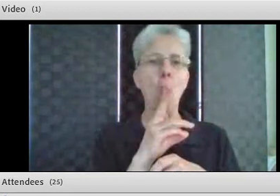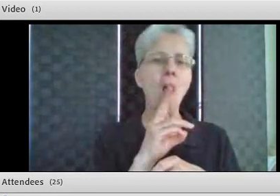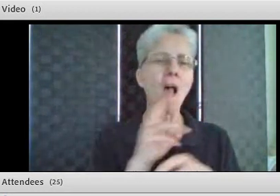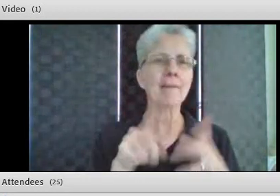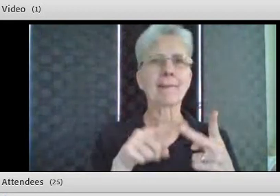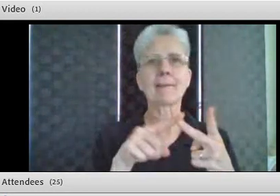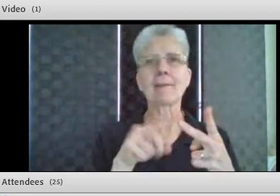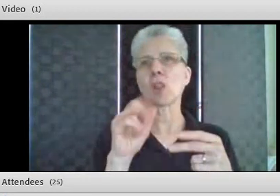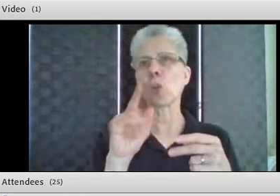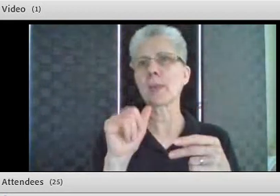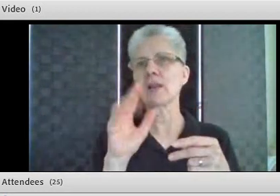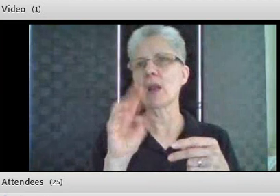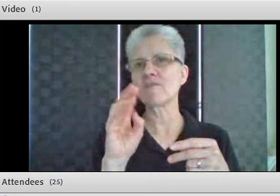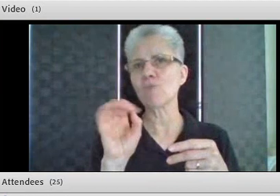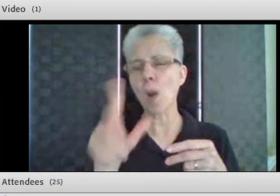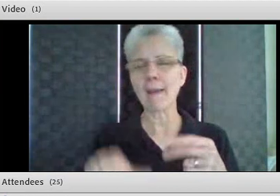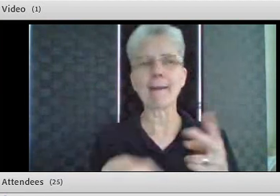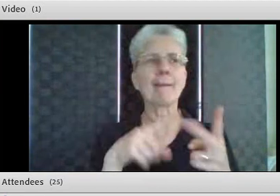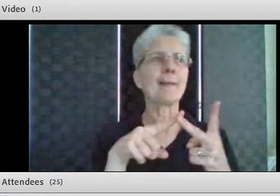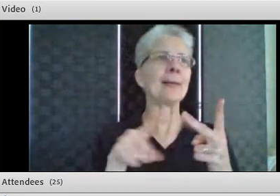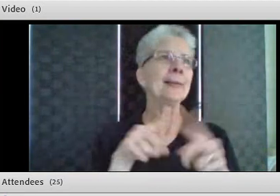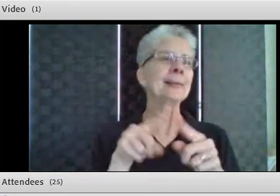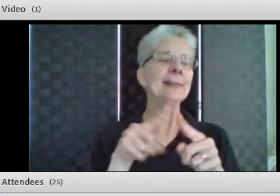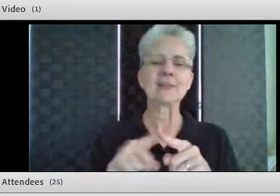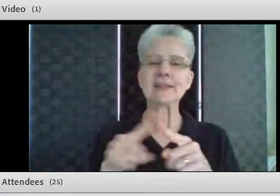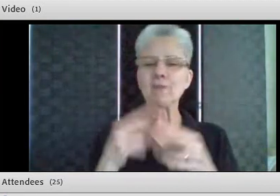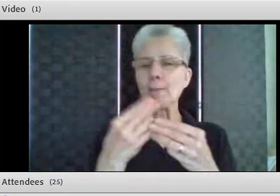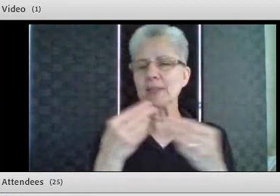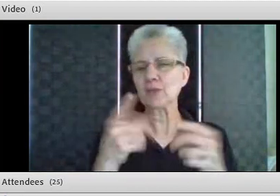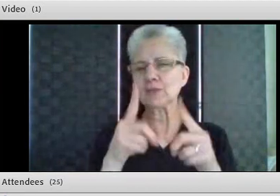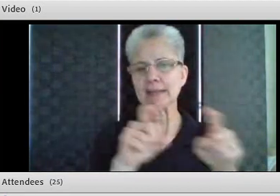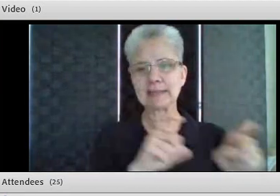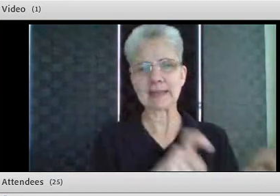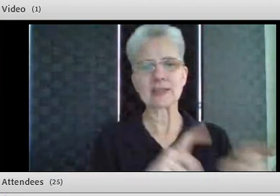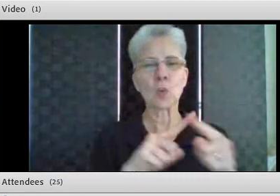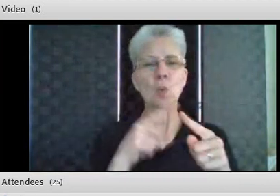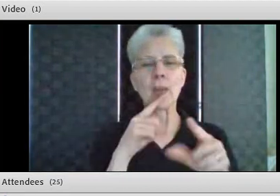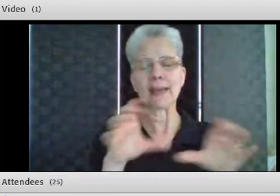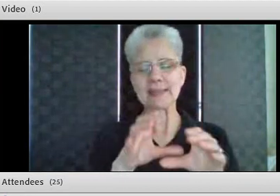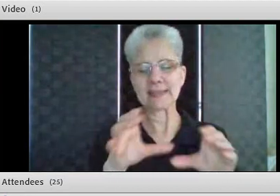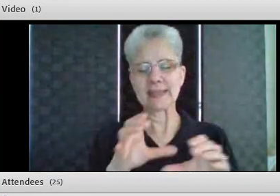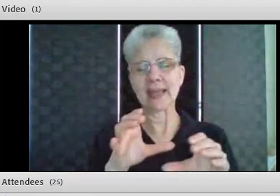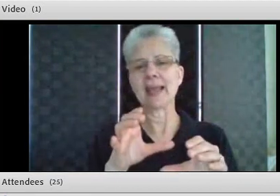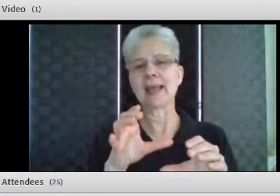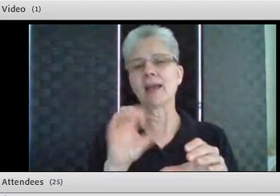So we connect all kinds of things. We've turned a cup of water. We use aluminum foil all the time.